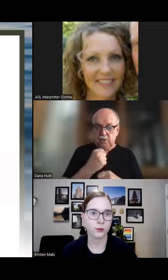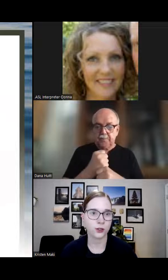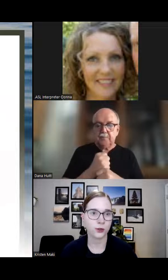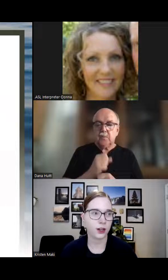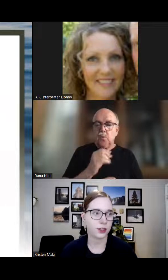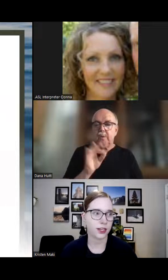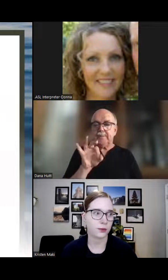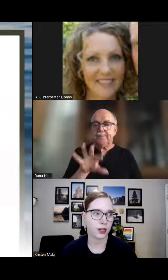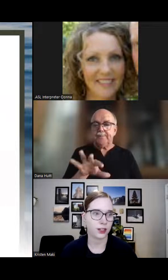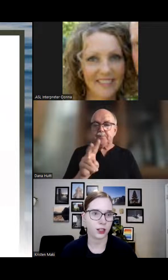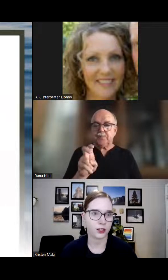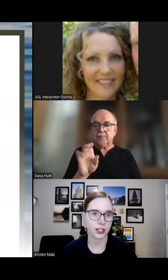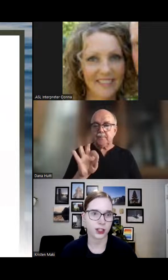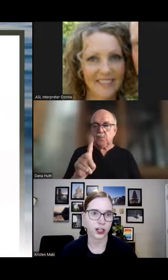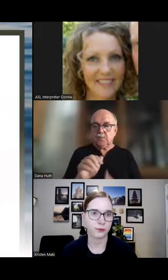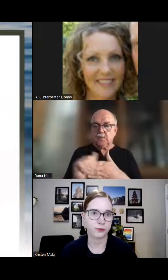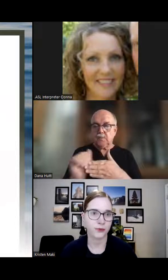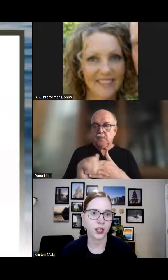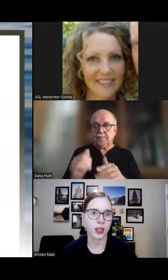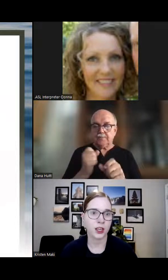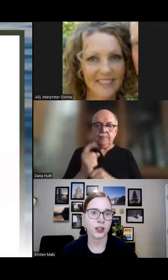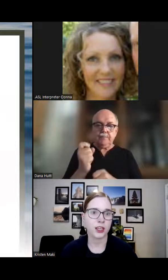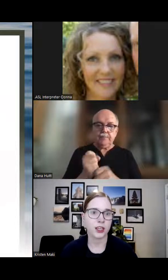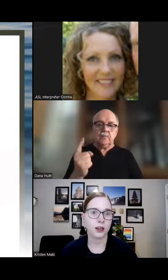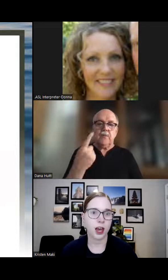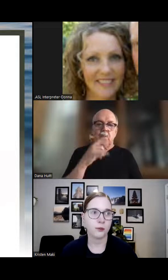point it doesn't sound like that's going to be necessary